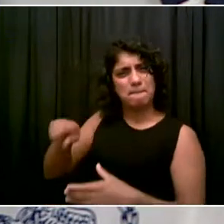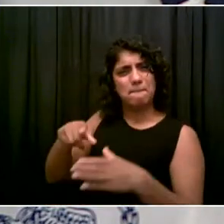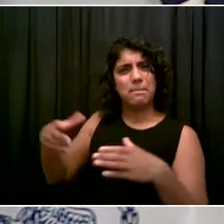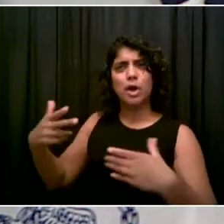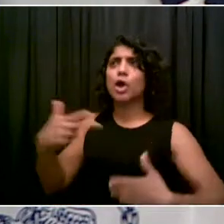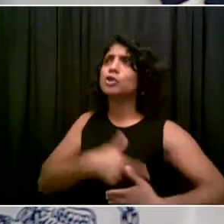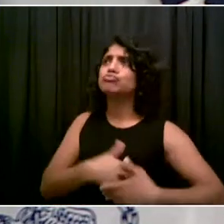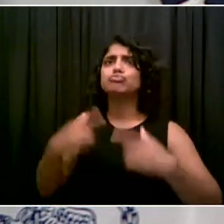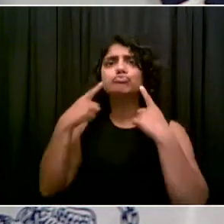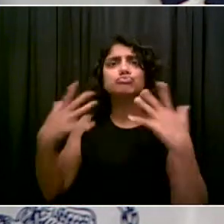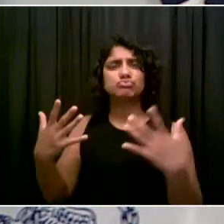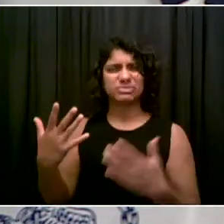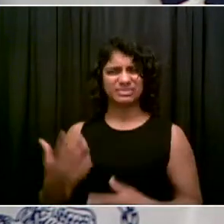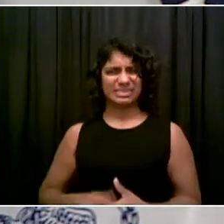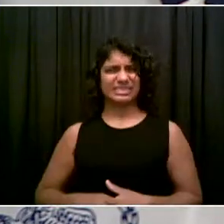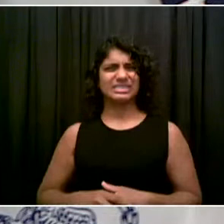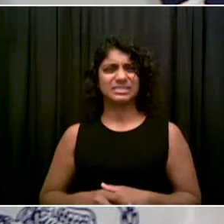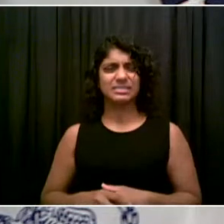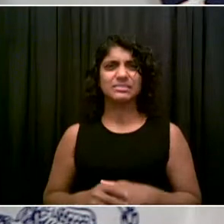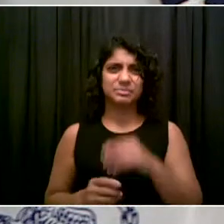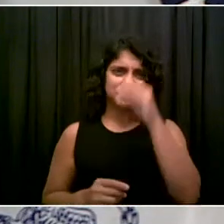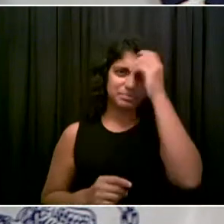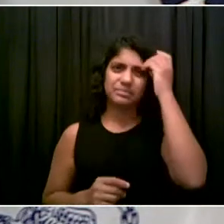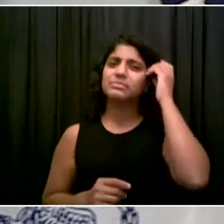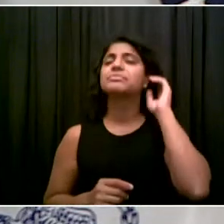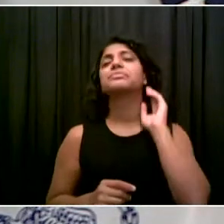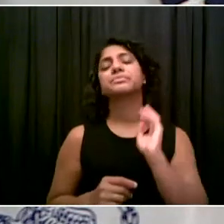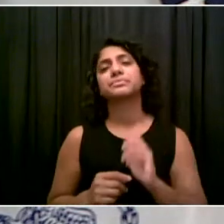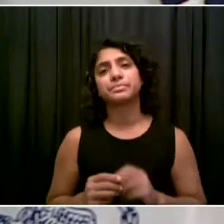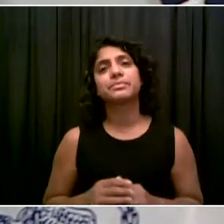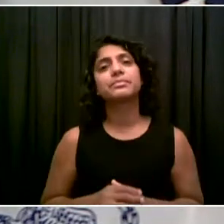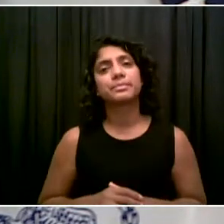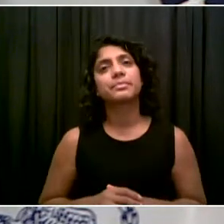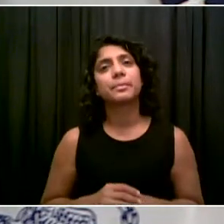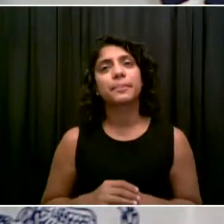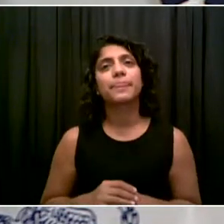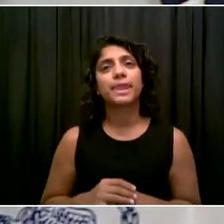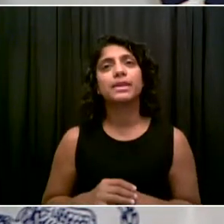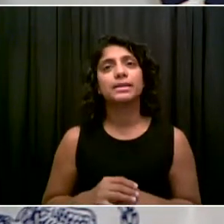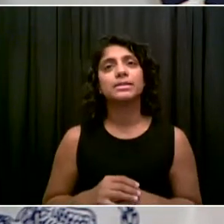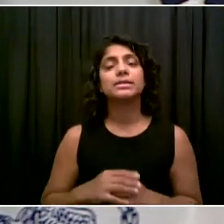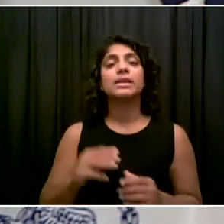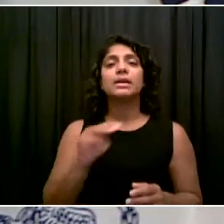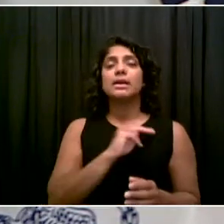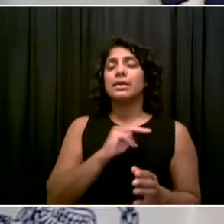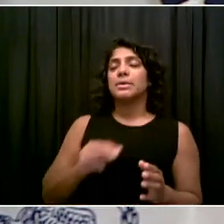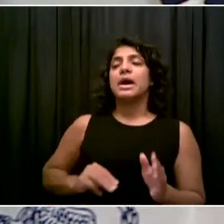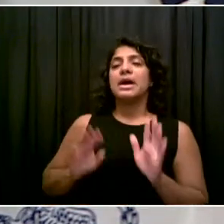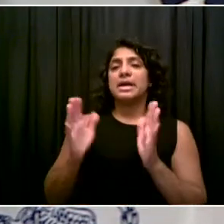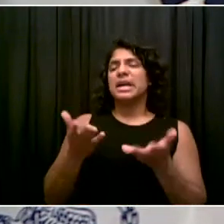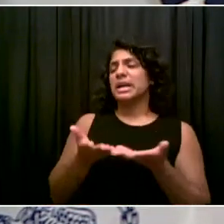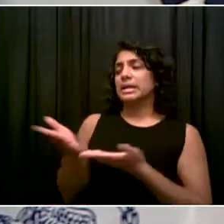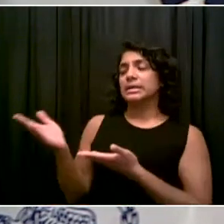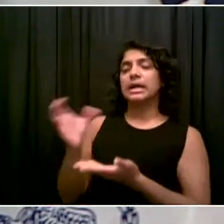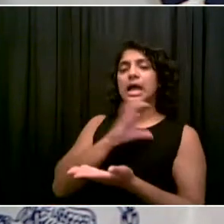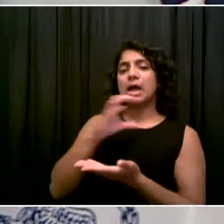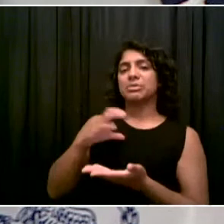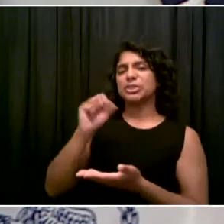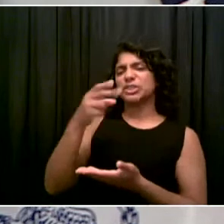DETERRENT SHOULD BE IS THERE ENOUGH TO PREVENT PEOPLE FROM FEELING COMFORTABLE ENOUGH CARRYING GUNS AROUND IN THE MIDDLE OF